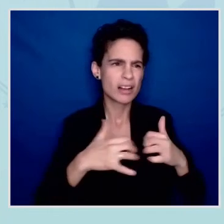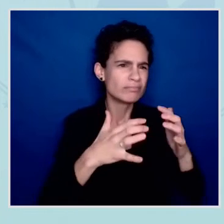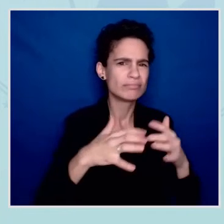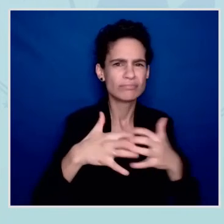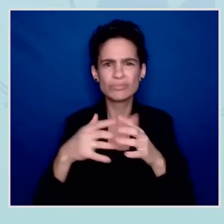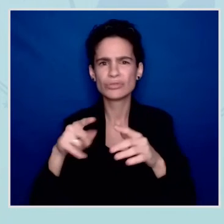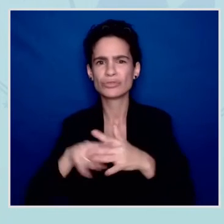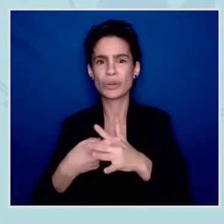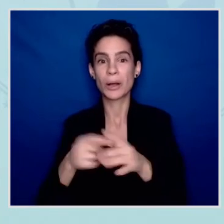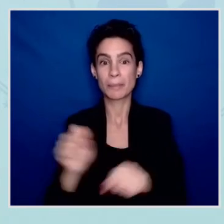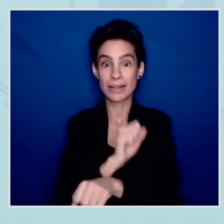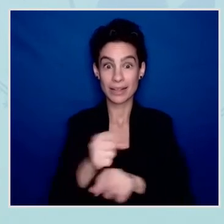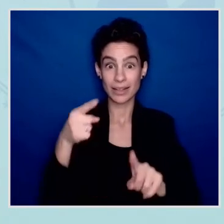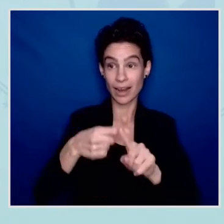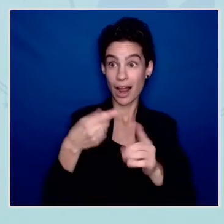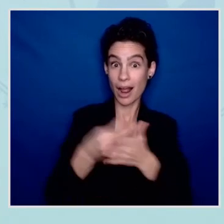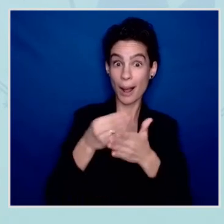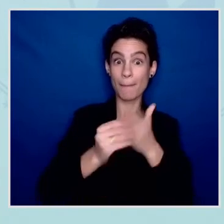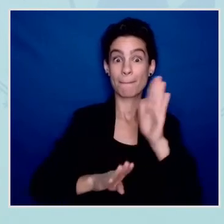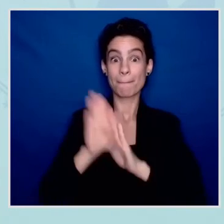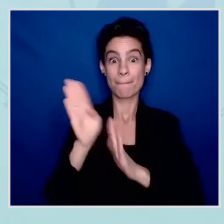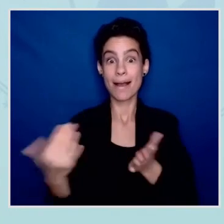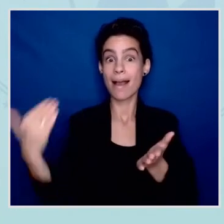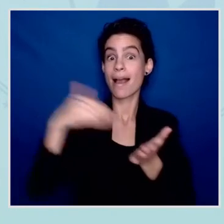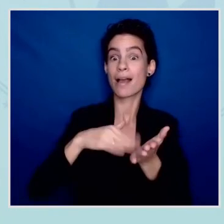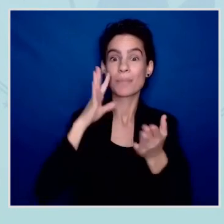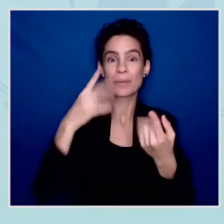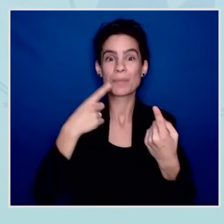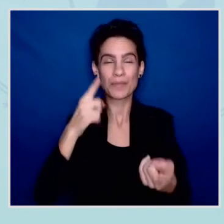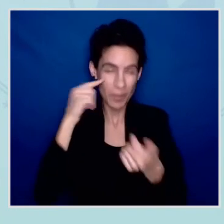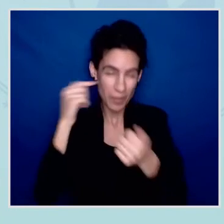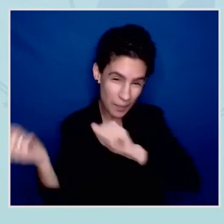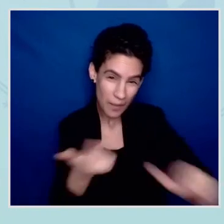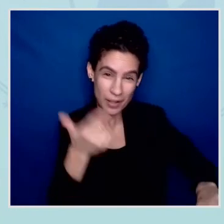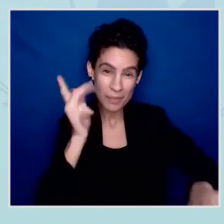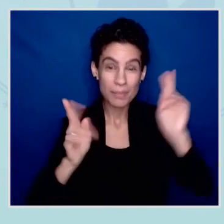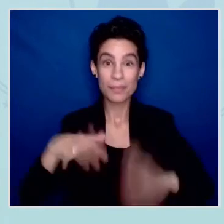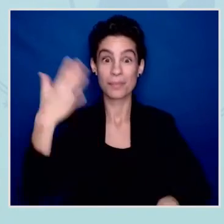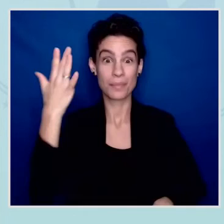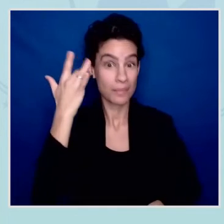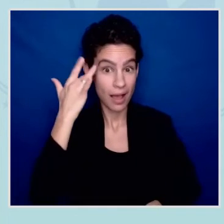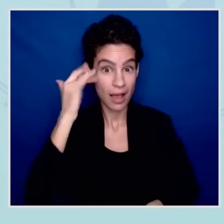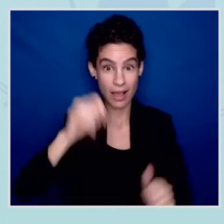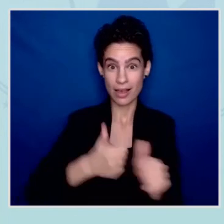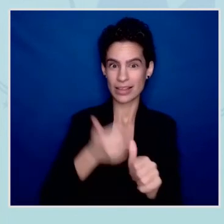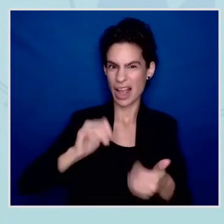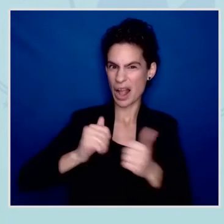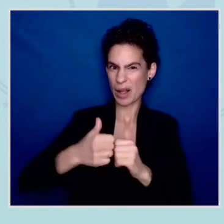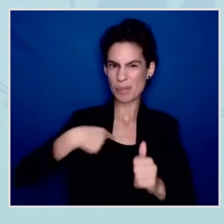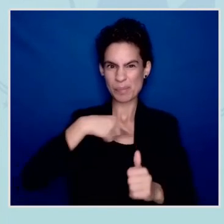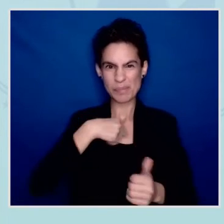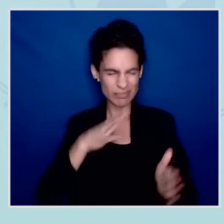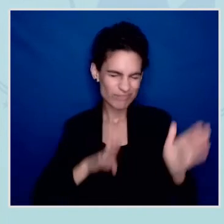BUSINESS ADVOCATE, I SUPPORT THE SMALL BUSINESSES AND INNOVATIVE STARTUPS OF THE FIFTH LARGEST ECONOMY IN THE